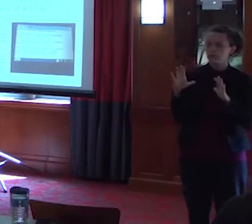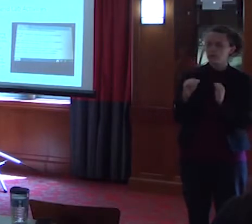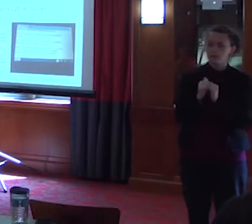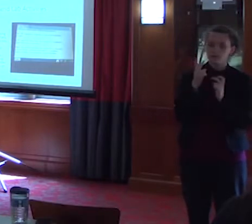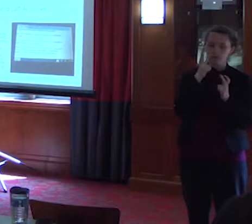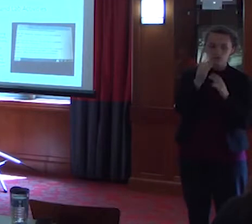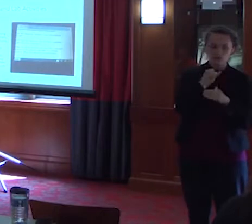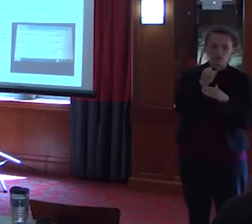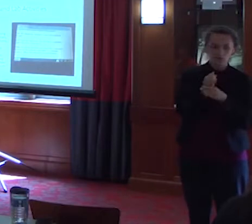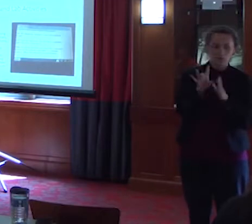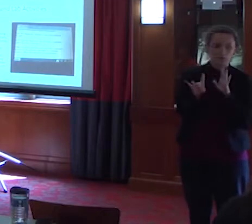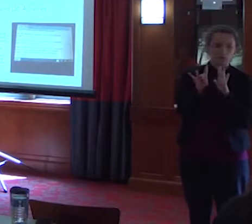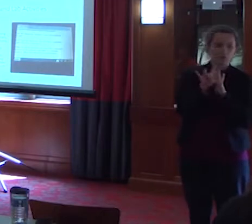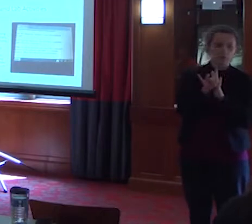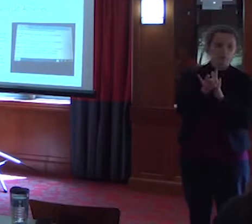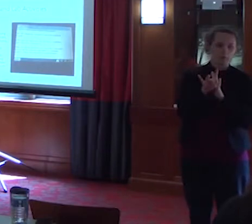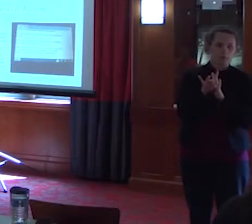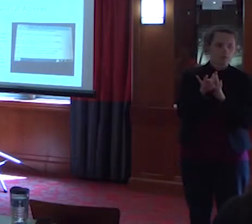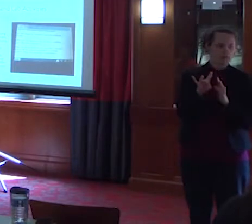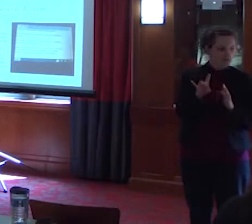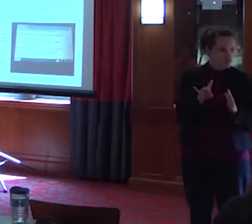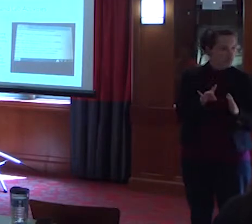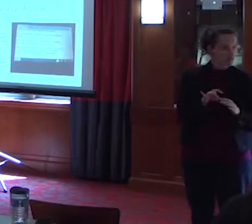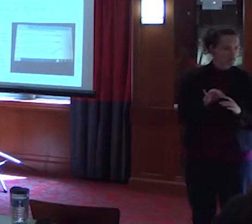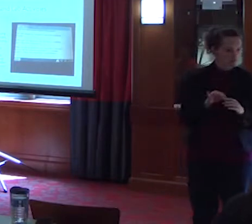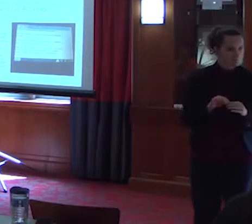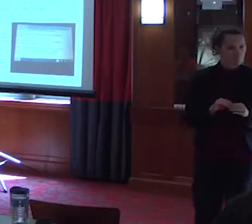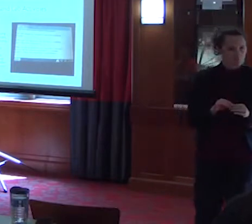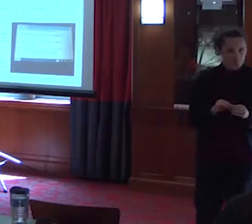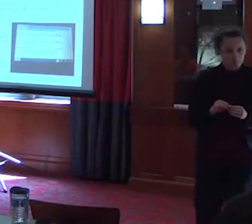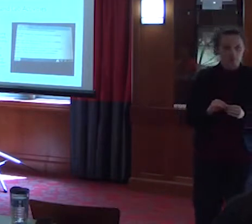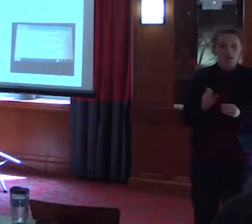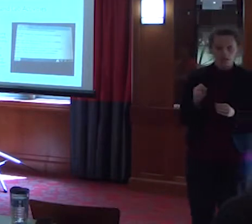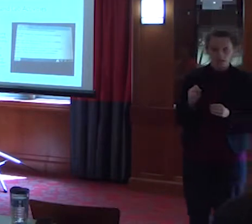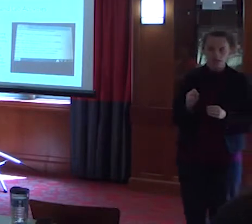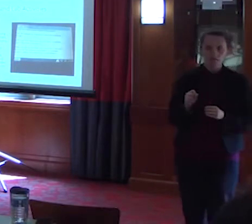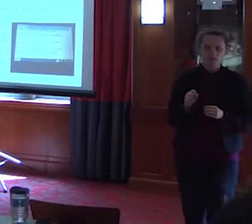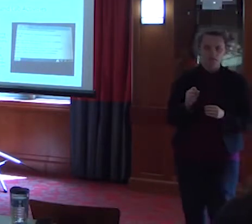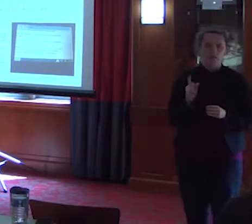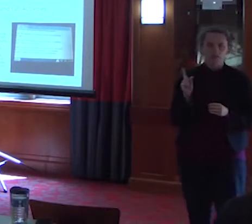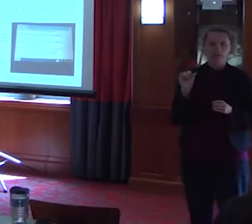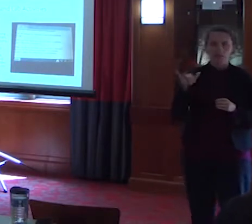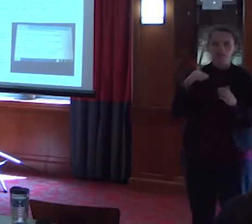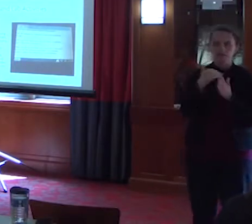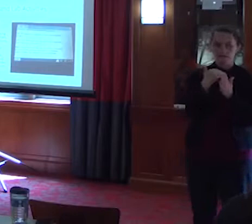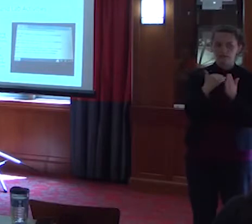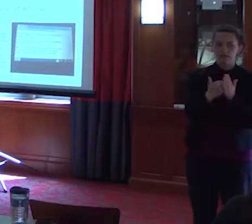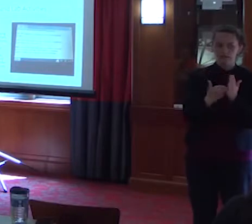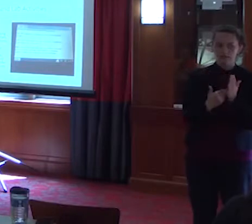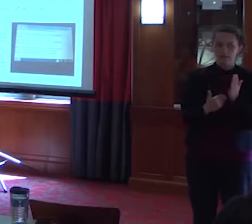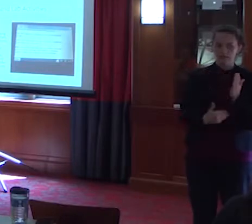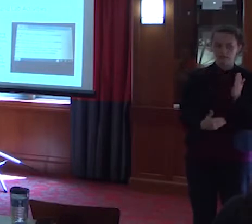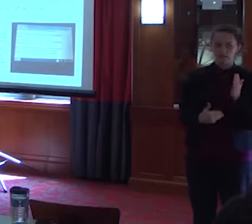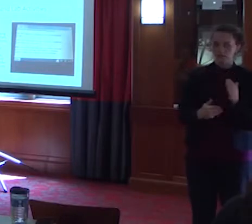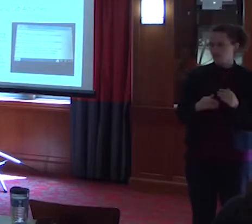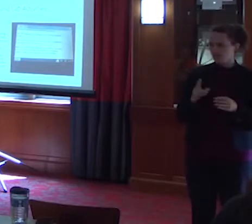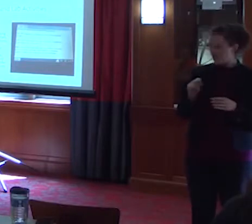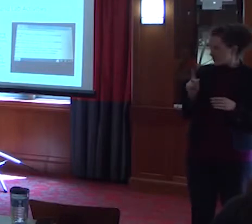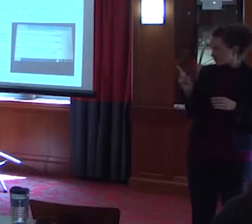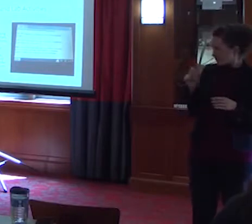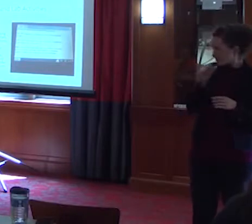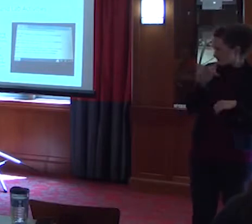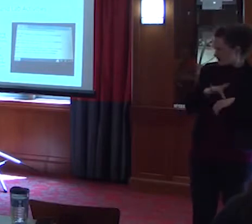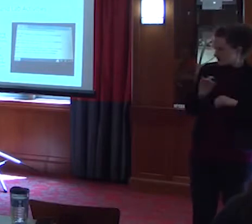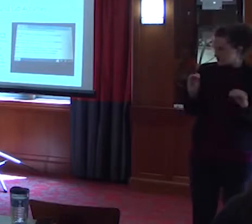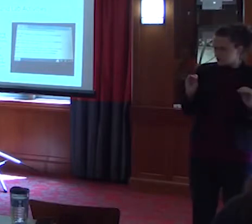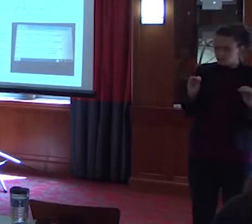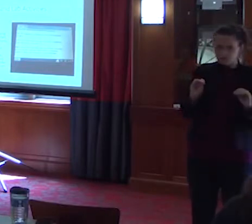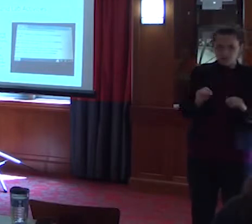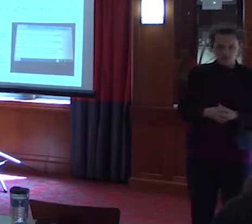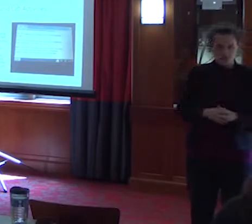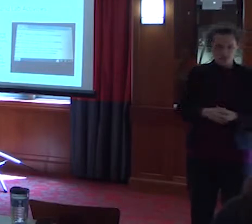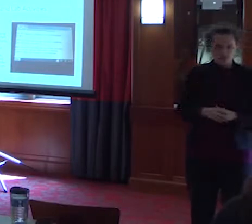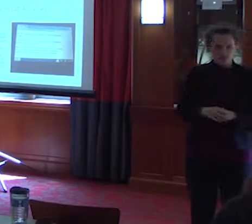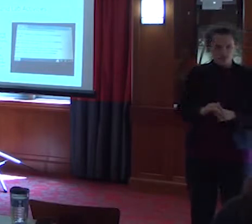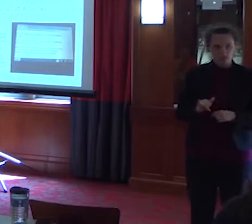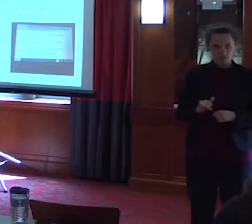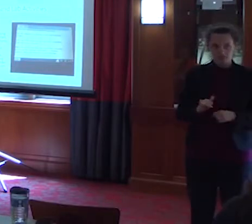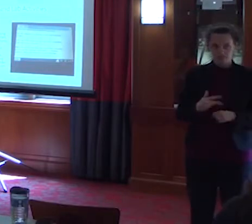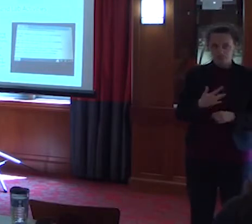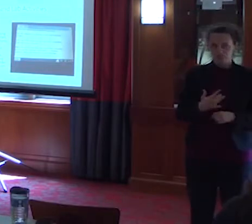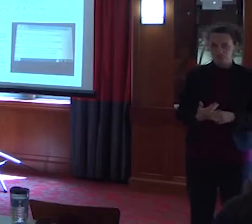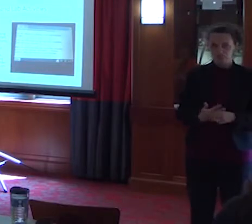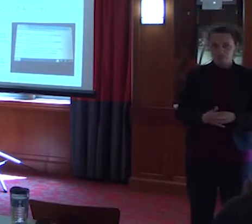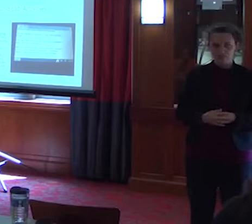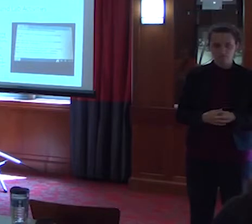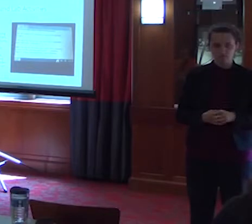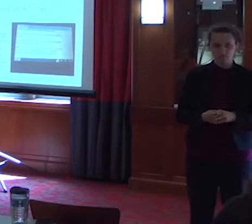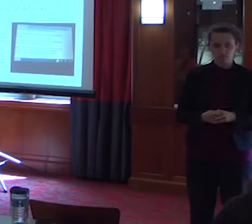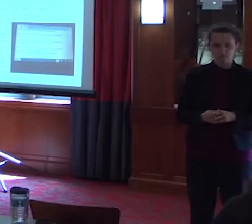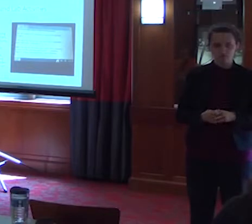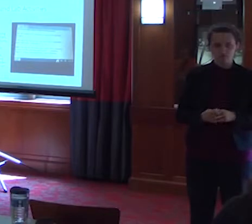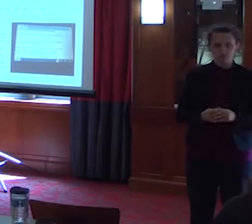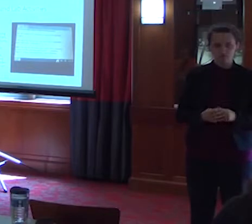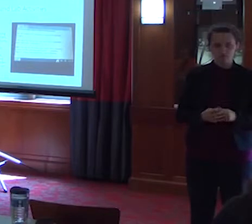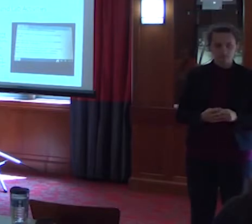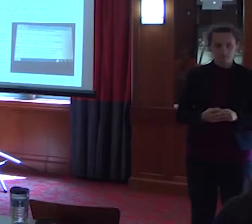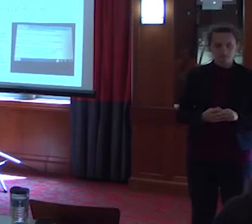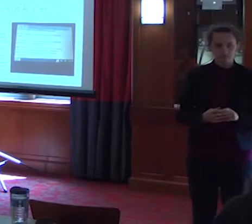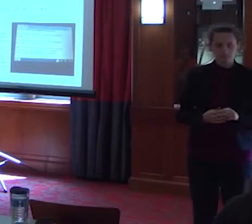or by atomic number?